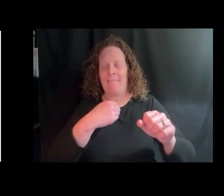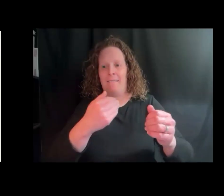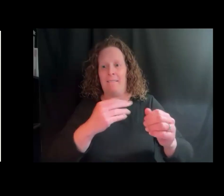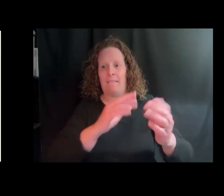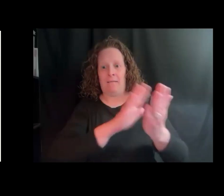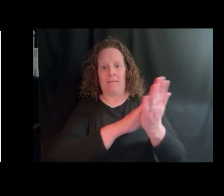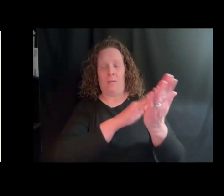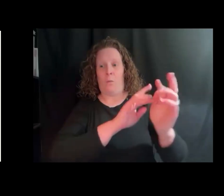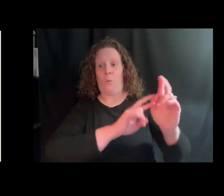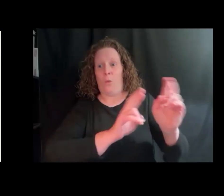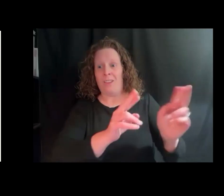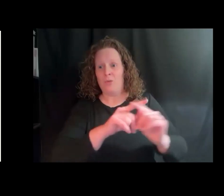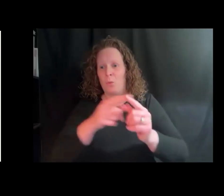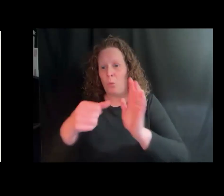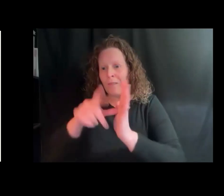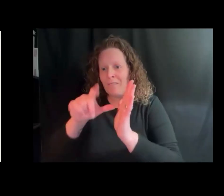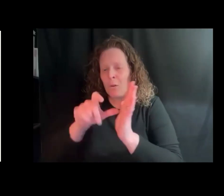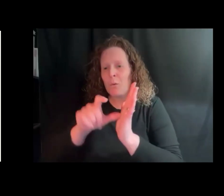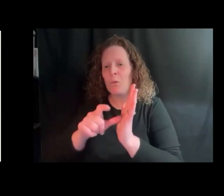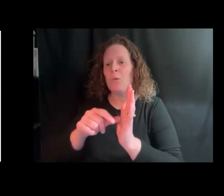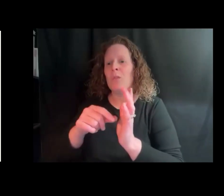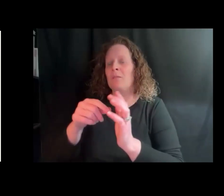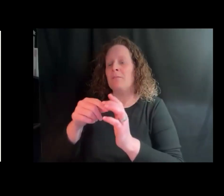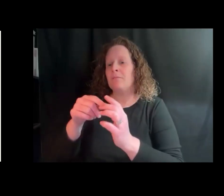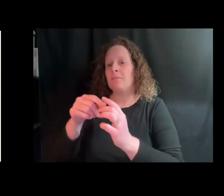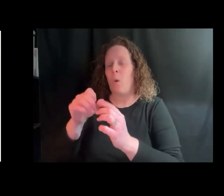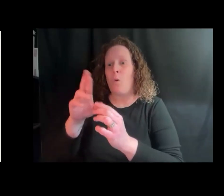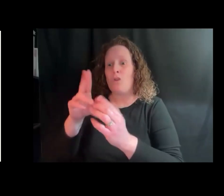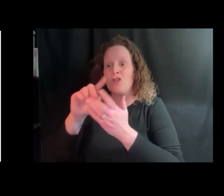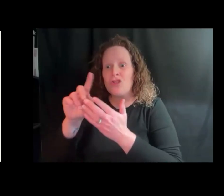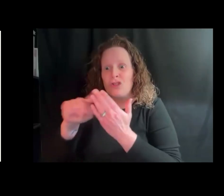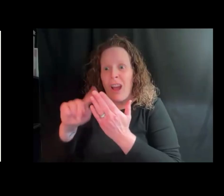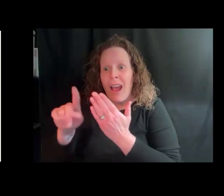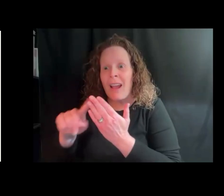so the interpreters have all the information they need